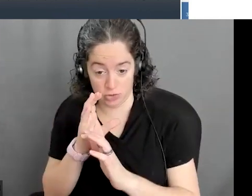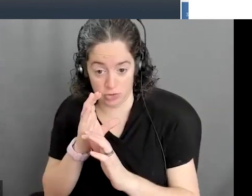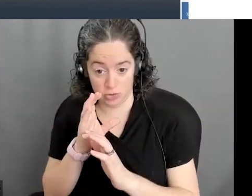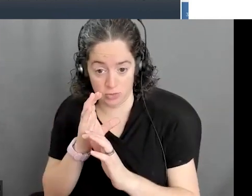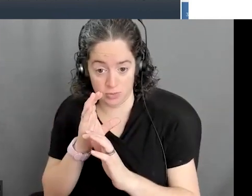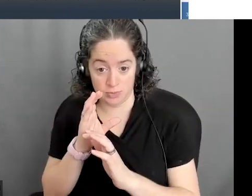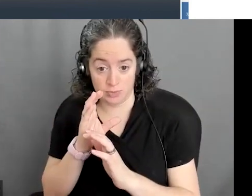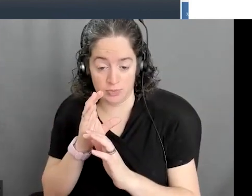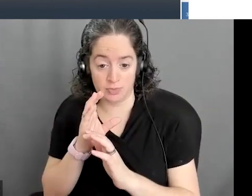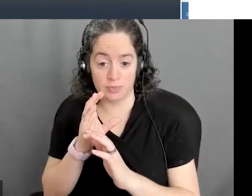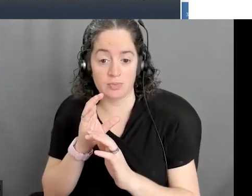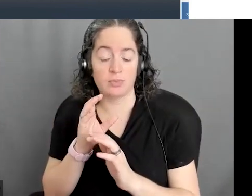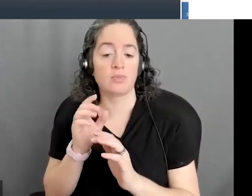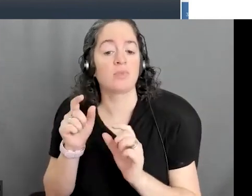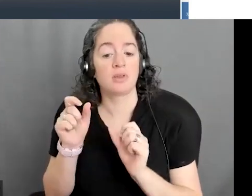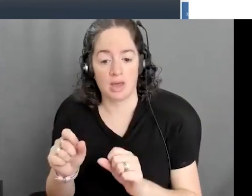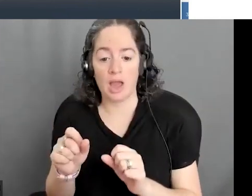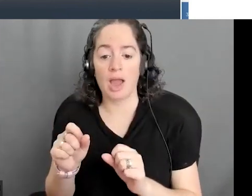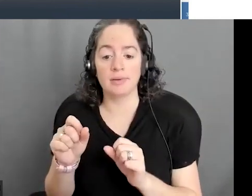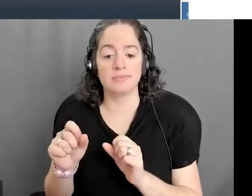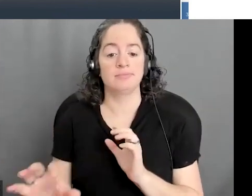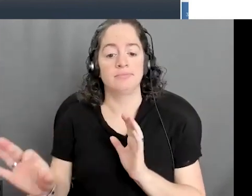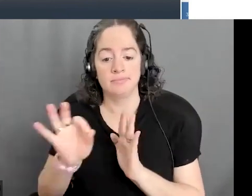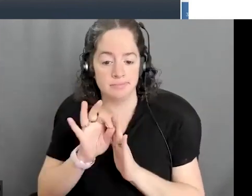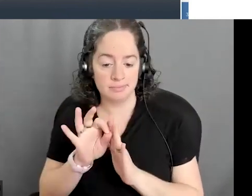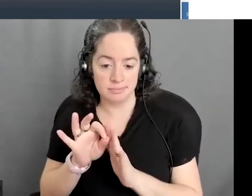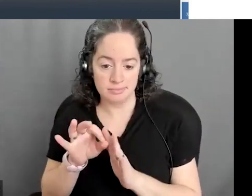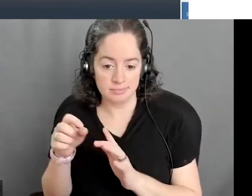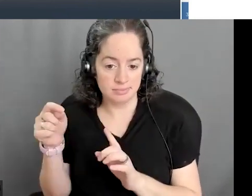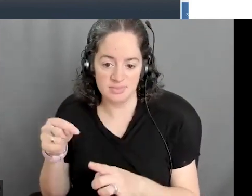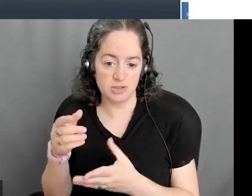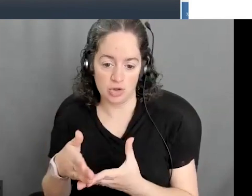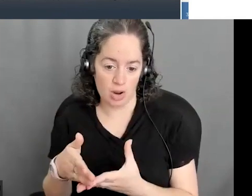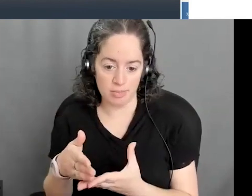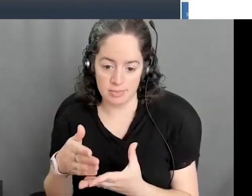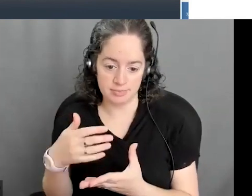you can select a particular stop, and I can let's say Horsetooth and Shields,